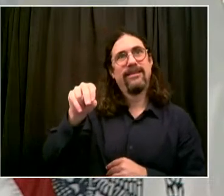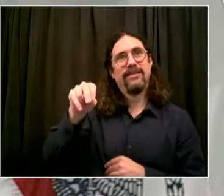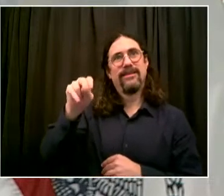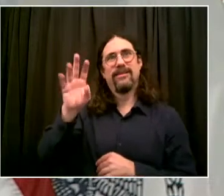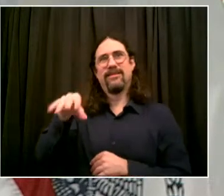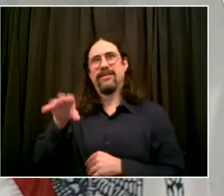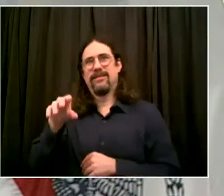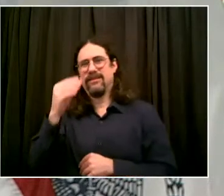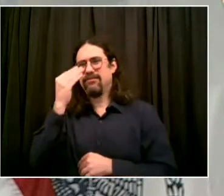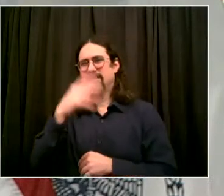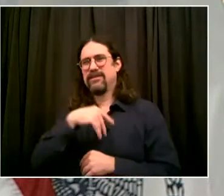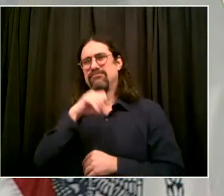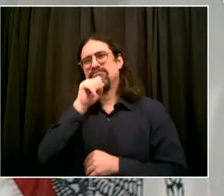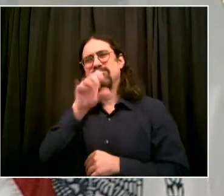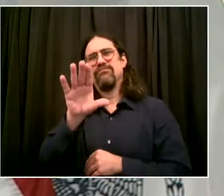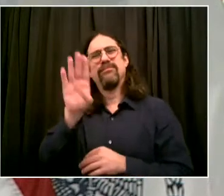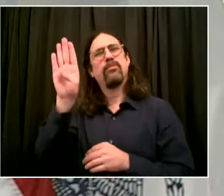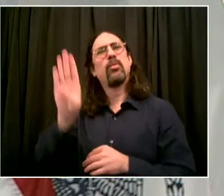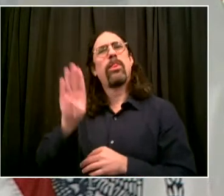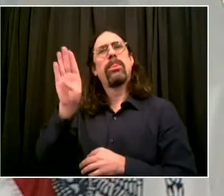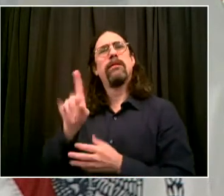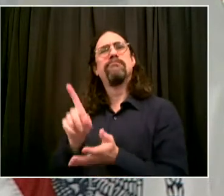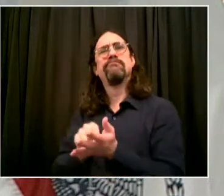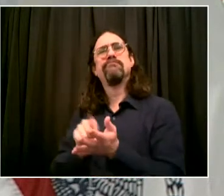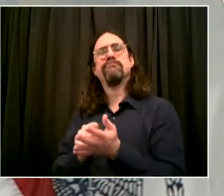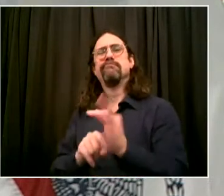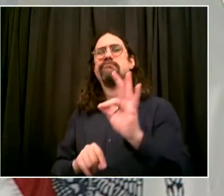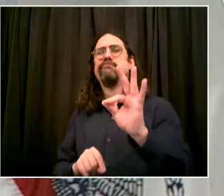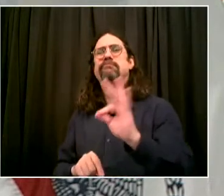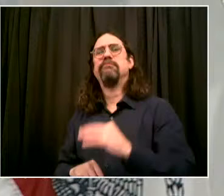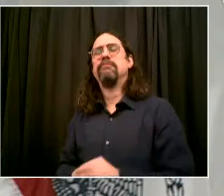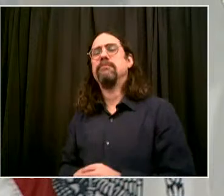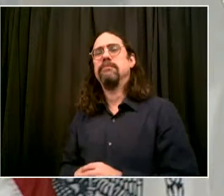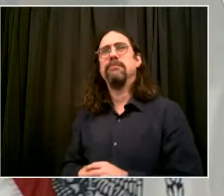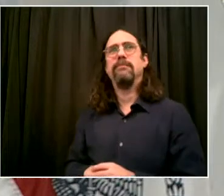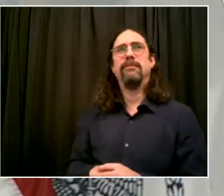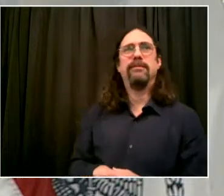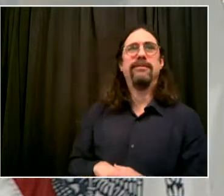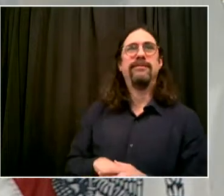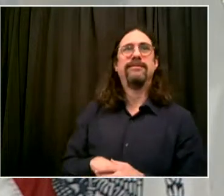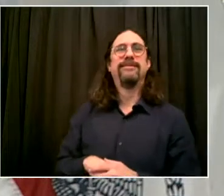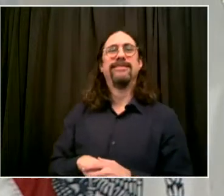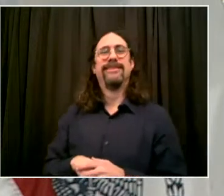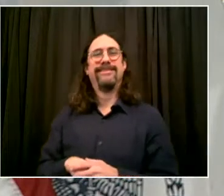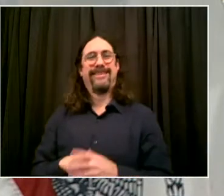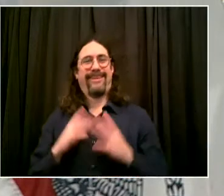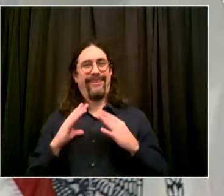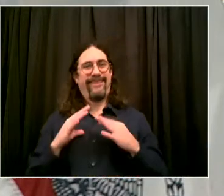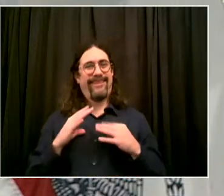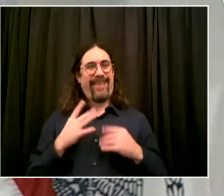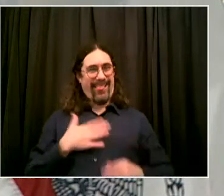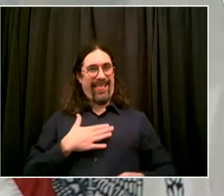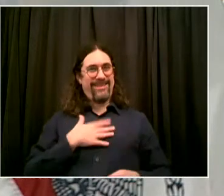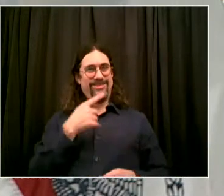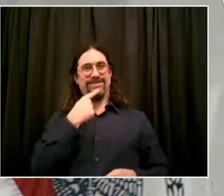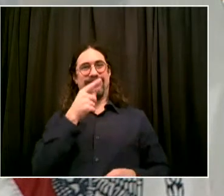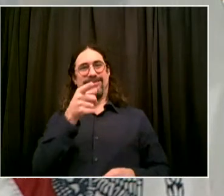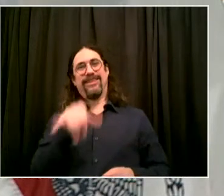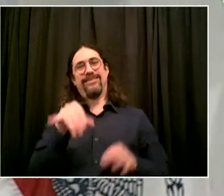THE BROOKLYN PAPERS IT MAKES ME FEEL YOUNG AGAGA INBEBEAUCSSI USED TO READ THEM ALL THE TIME WHEN I WAS S UALALL REBOD AND CITY COUNCIL MEMBER. THAT'S GREAT O THEAR, WANT TO